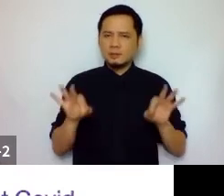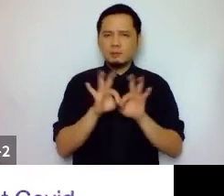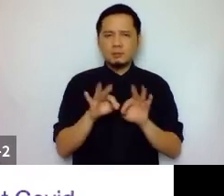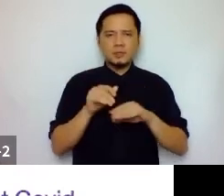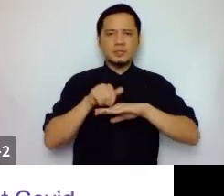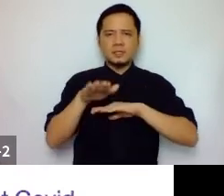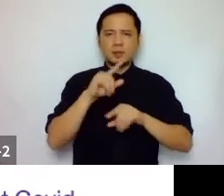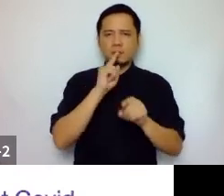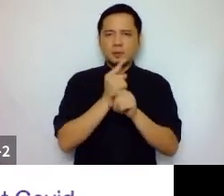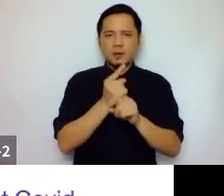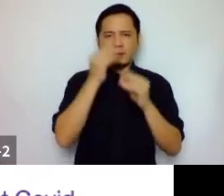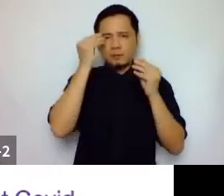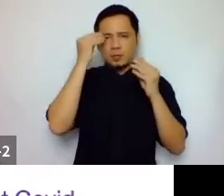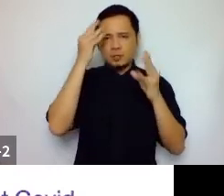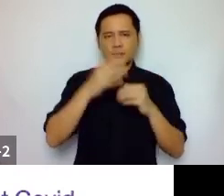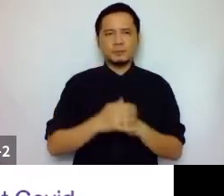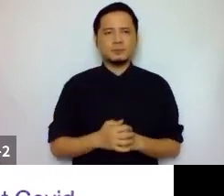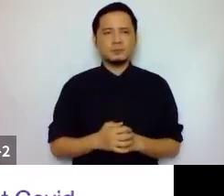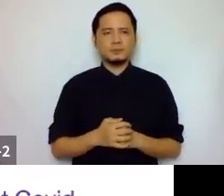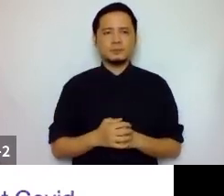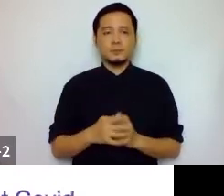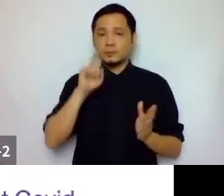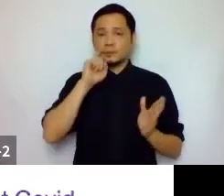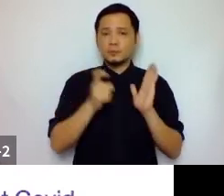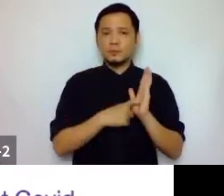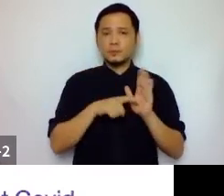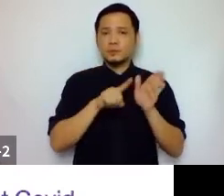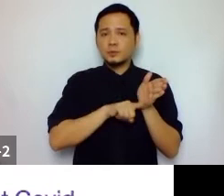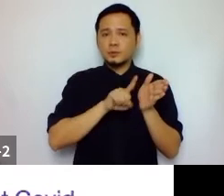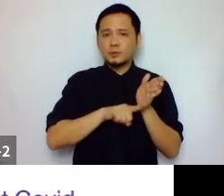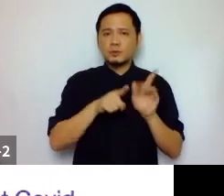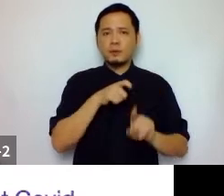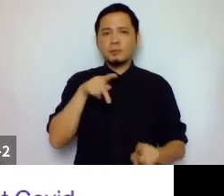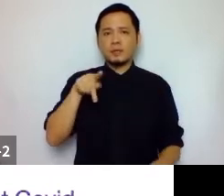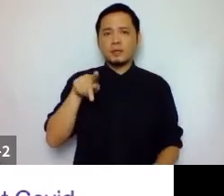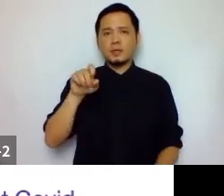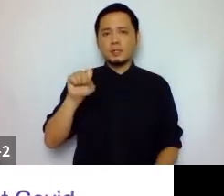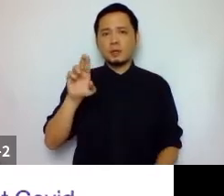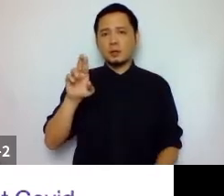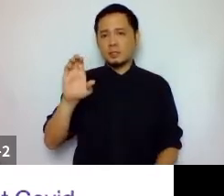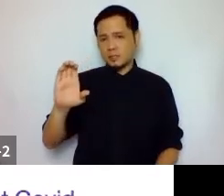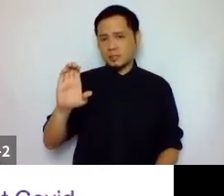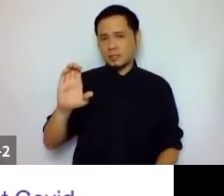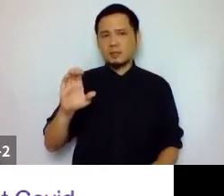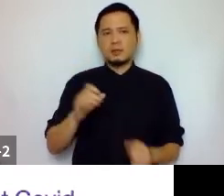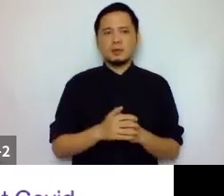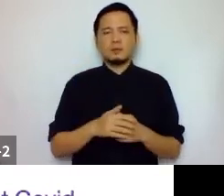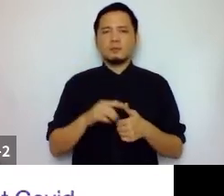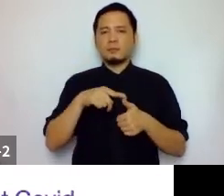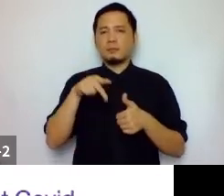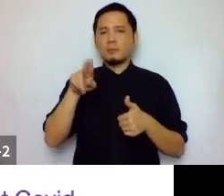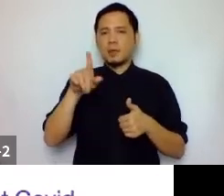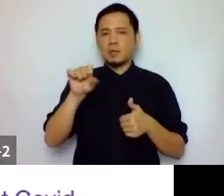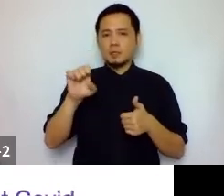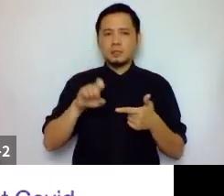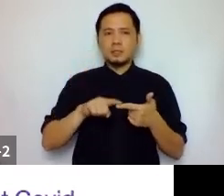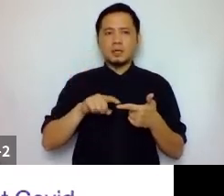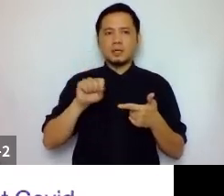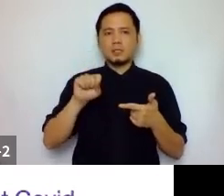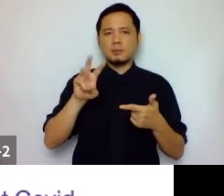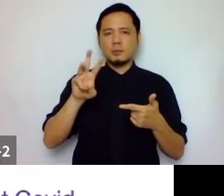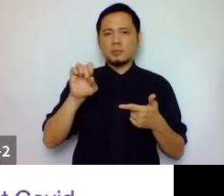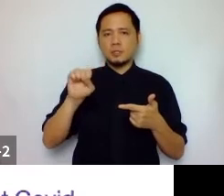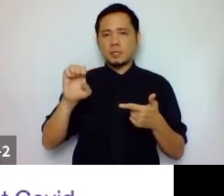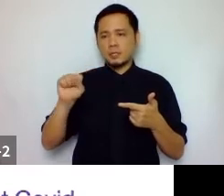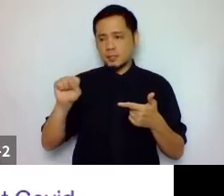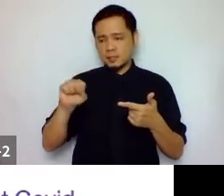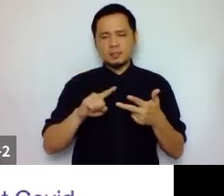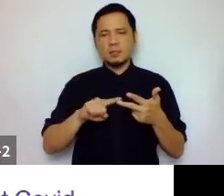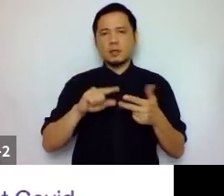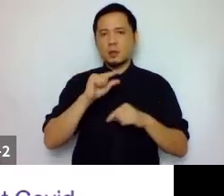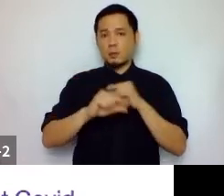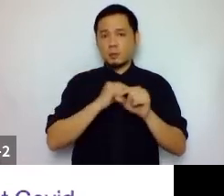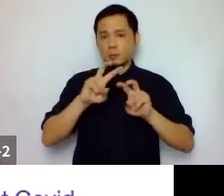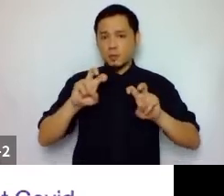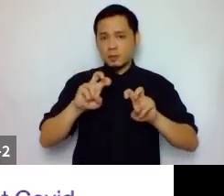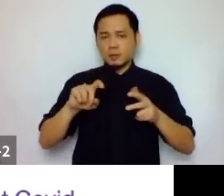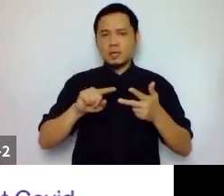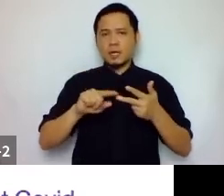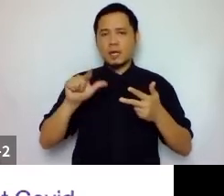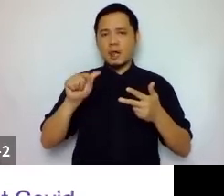If you look at the research put together by the PSRC whether it’s a national research like pulse or SWS or a global research like Gallop or Win,